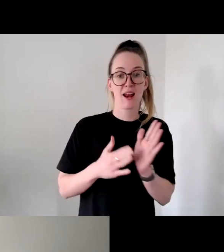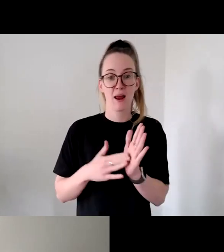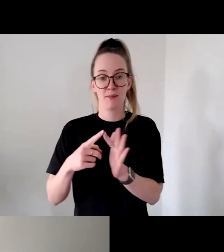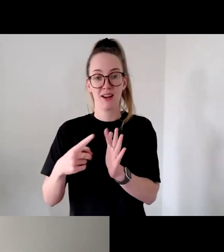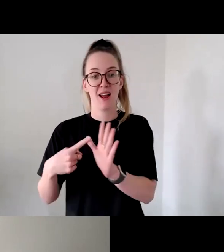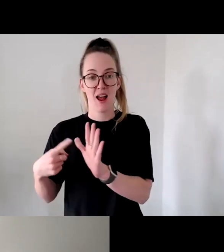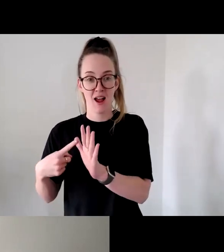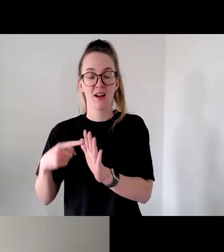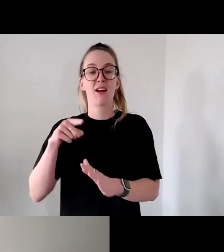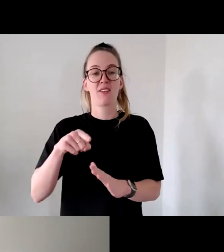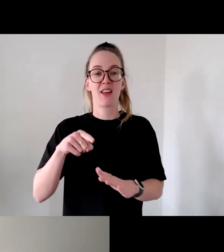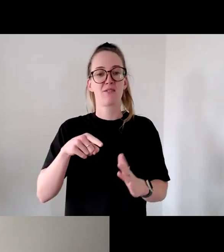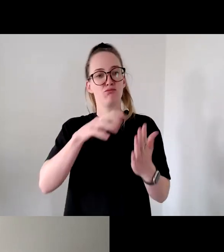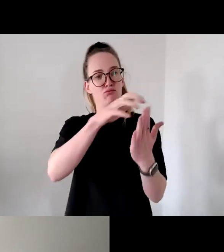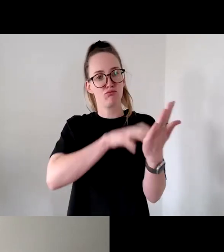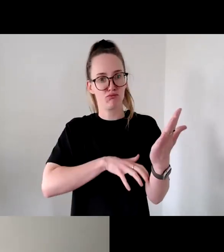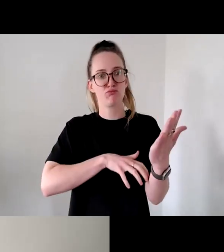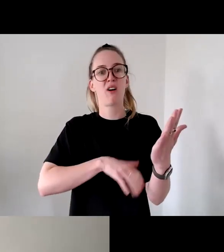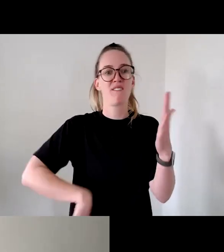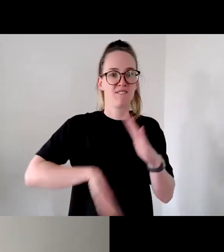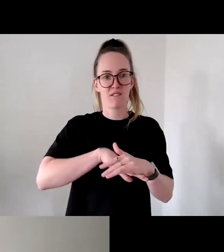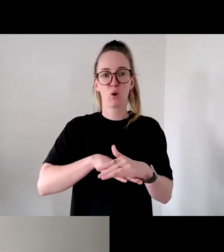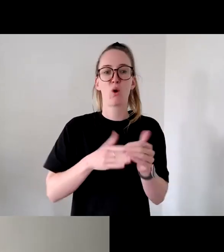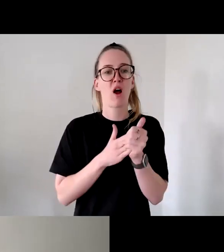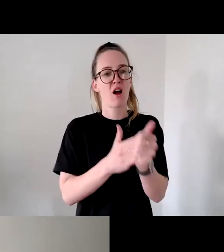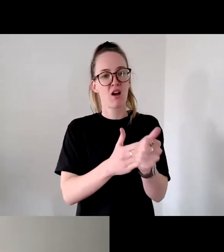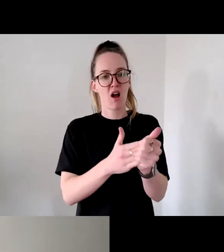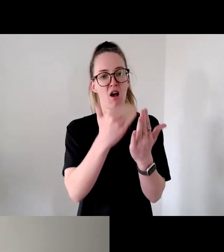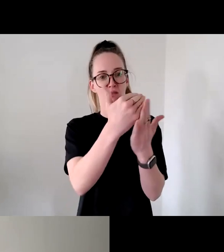guidelines for screen safety. While these guidelines are not a legal document they